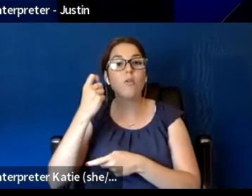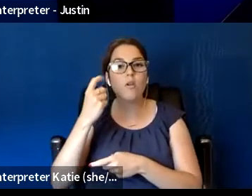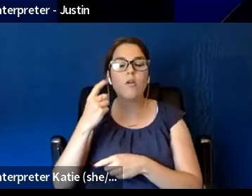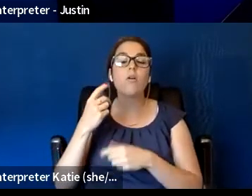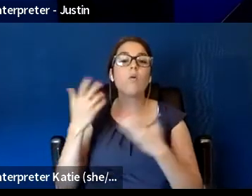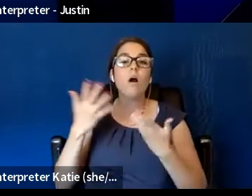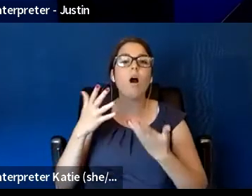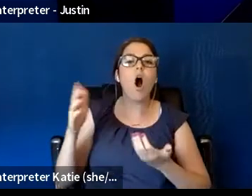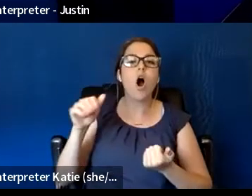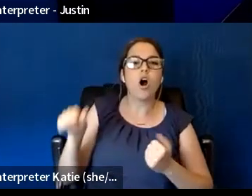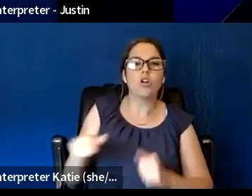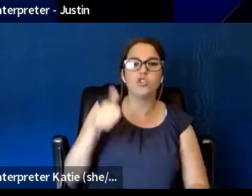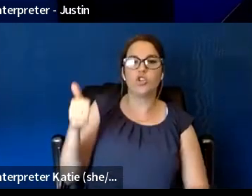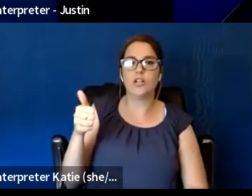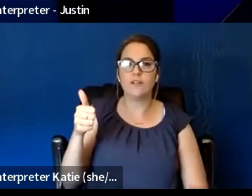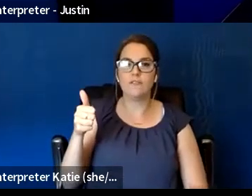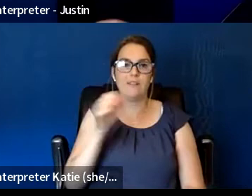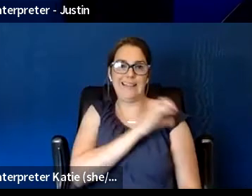for the streets. So thinking specifically about